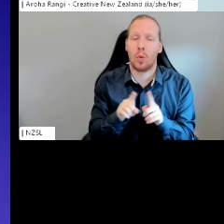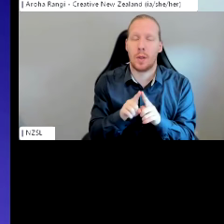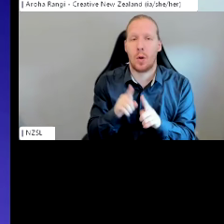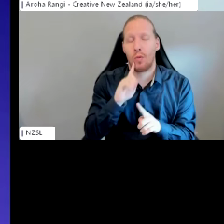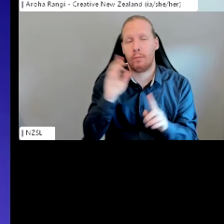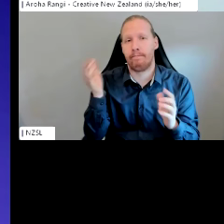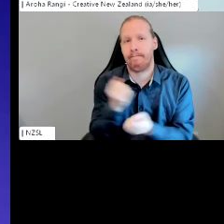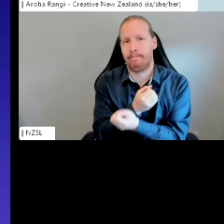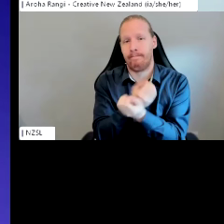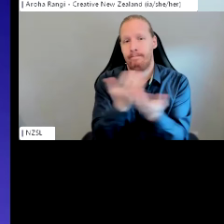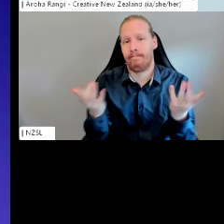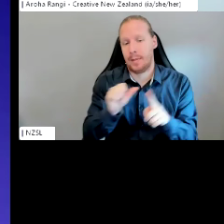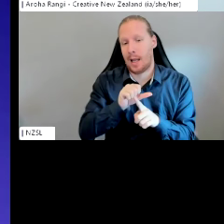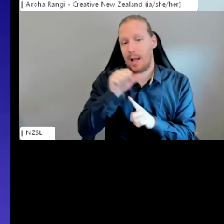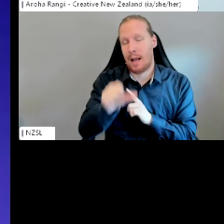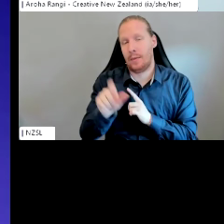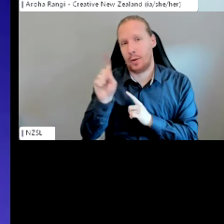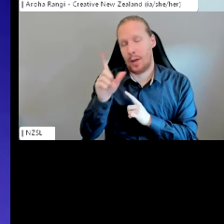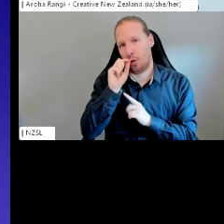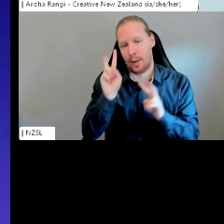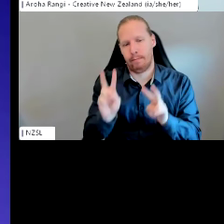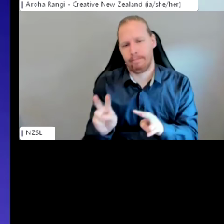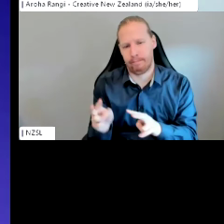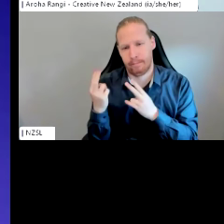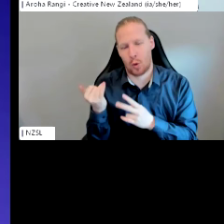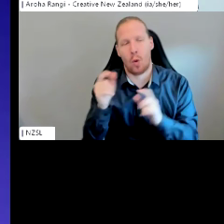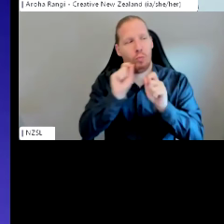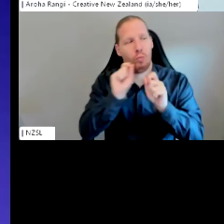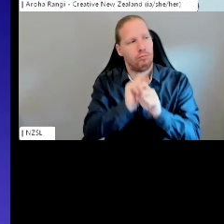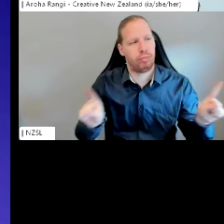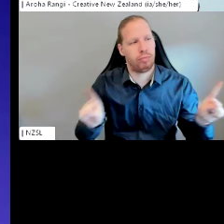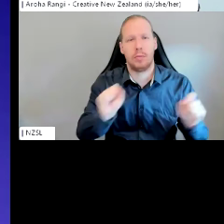you can re revisit the content or share it with colleagues who couldn't attend today.